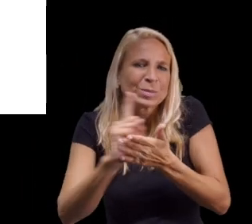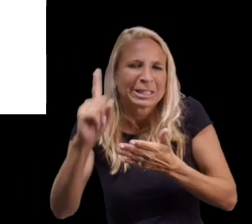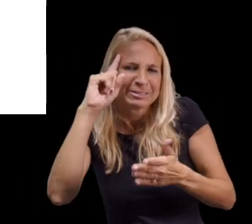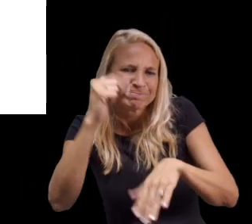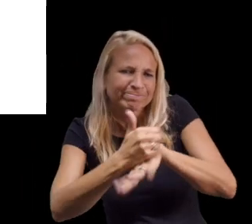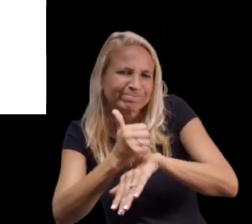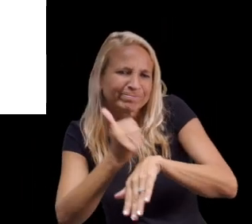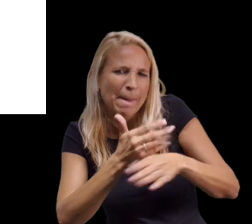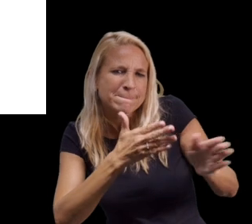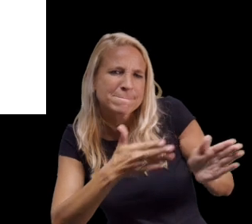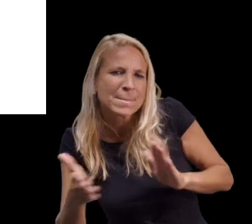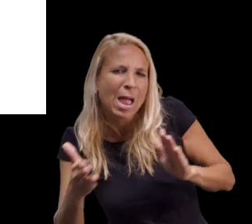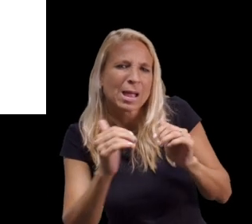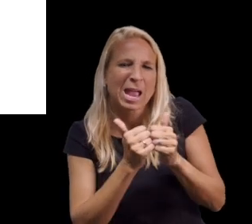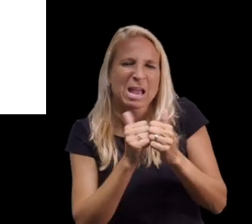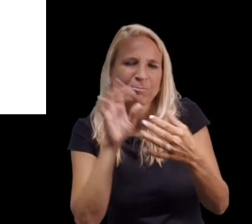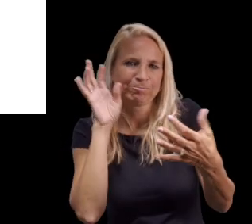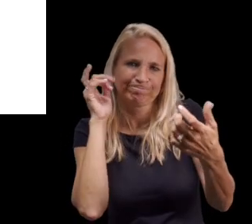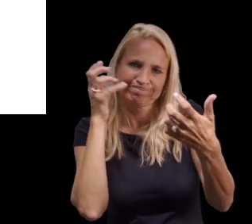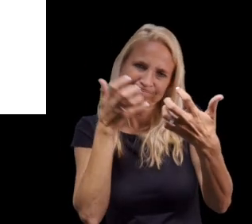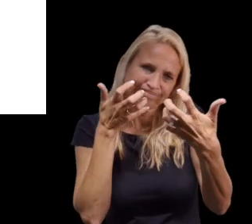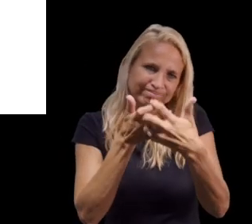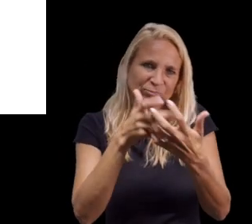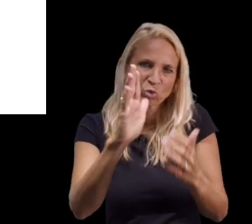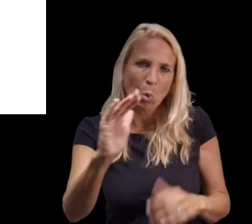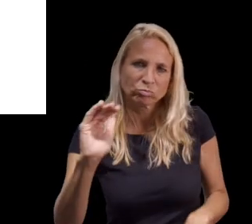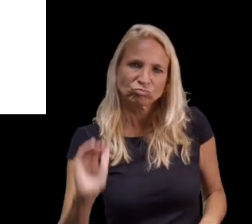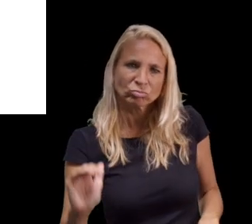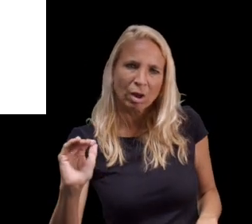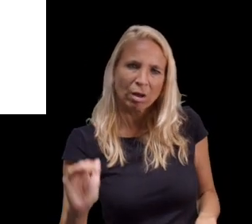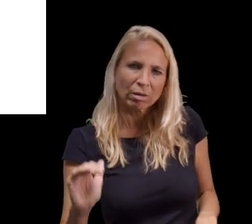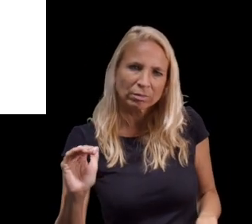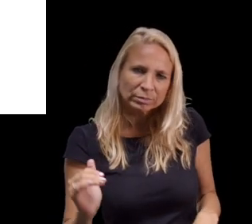to work on creating a plan specifically for your child.